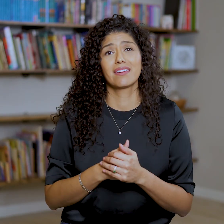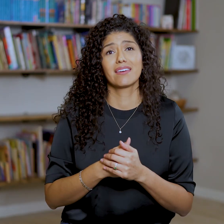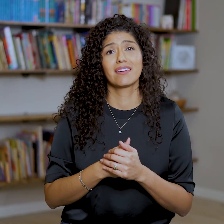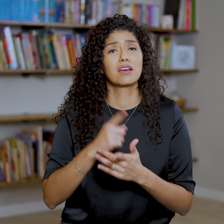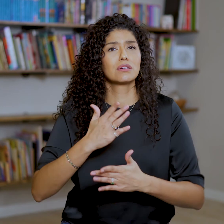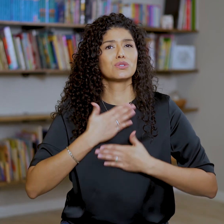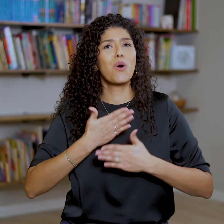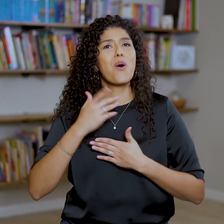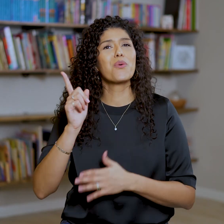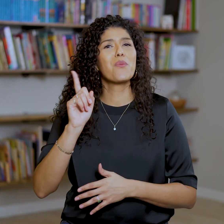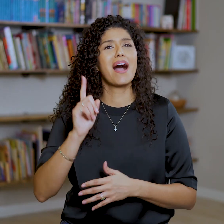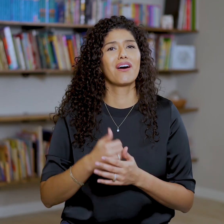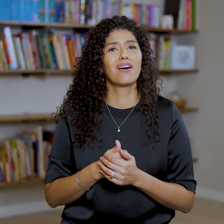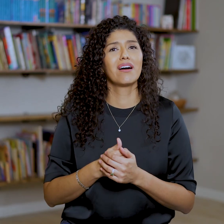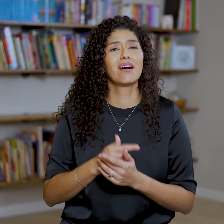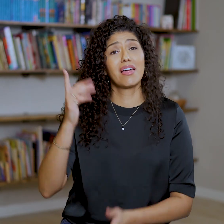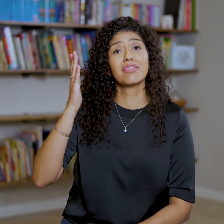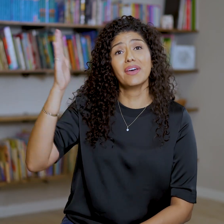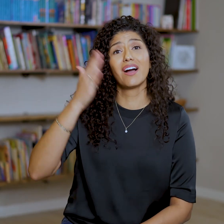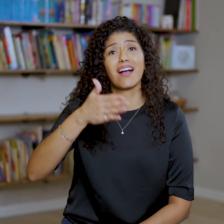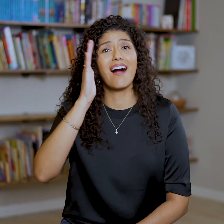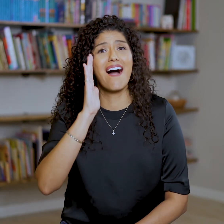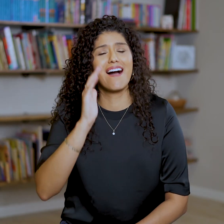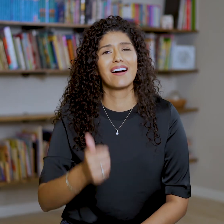He is where the joy is!